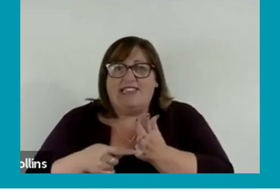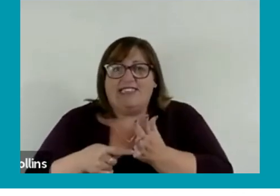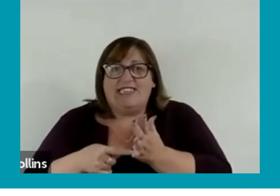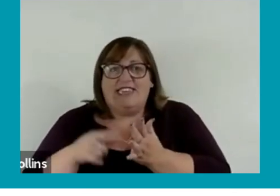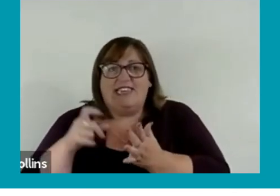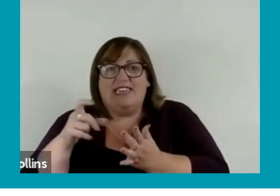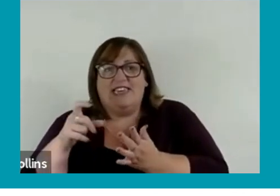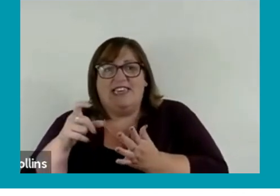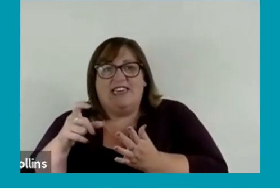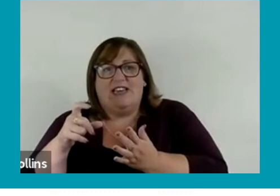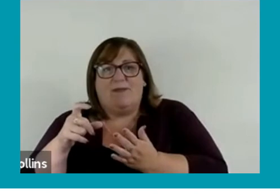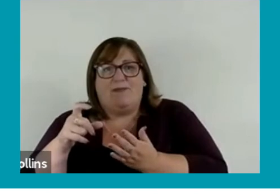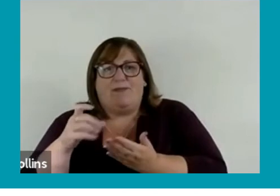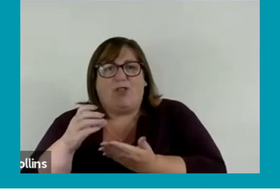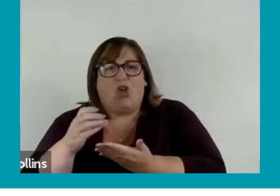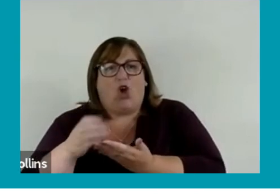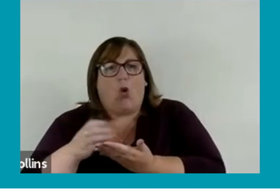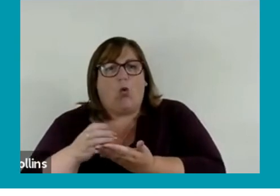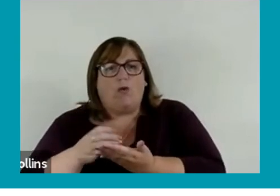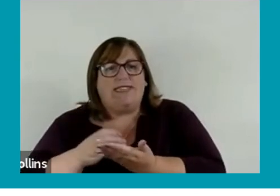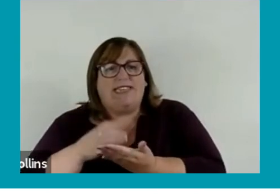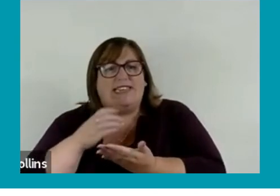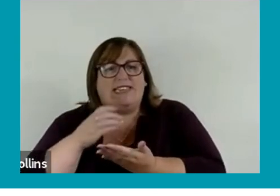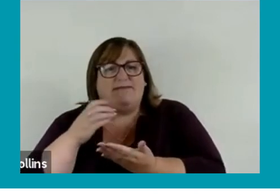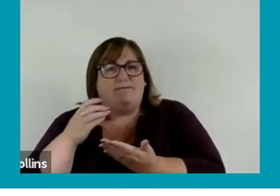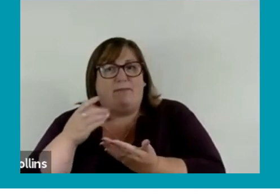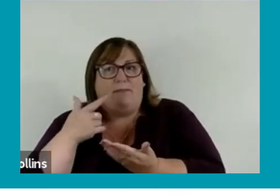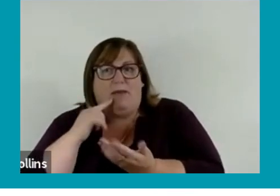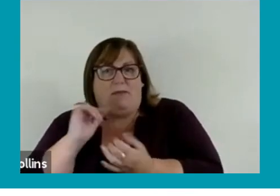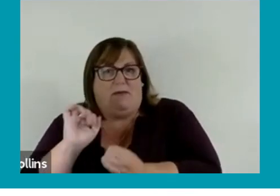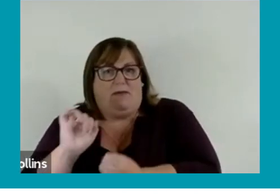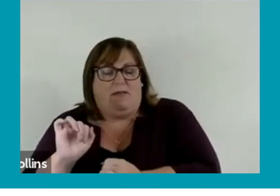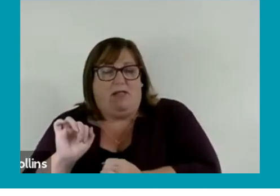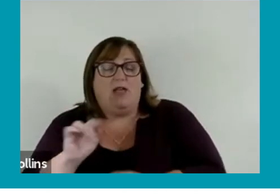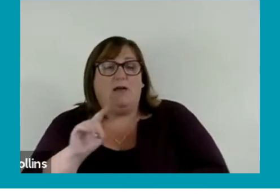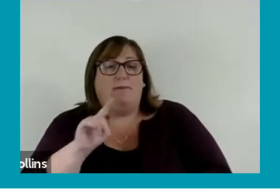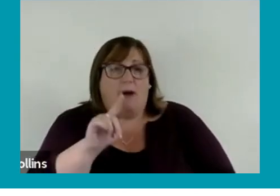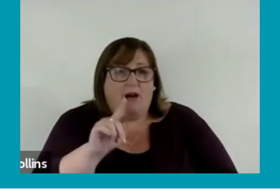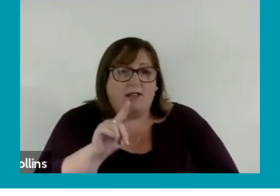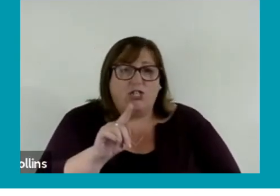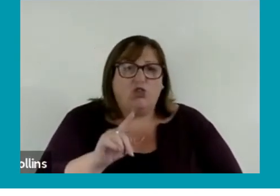things you don't have to start in one place and stay there forever you can move around